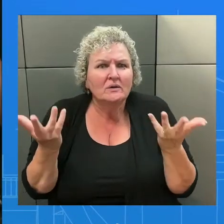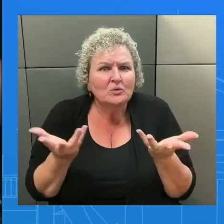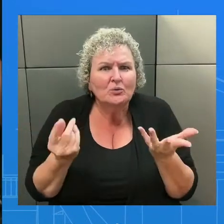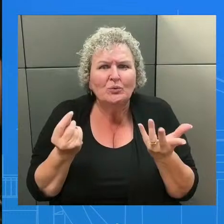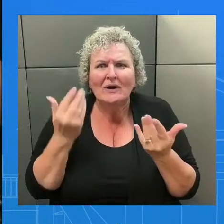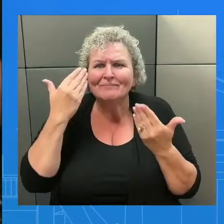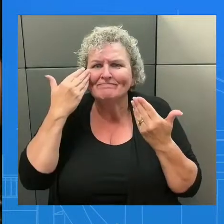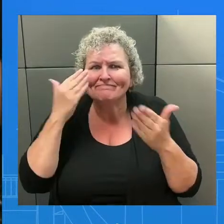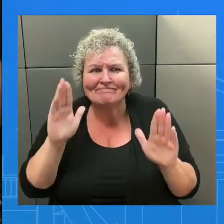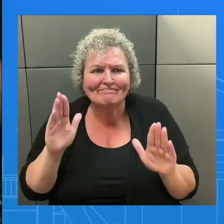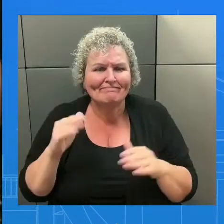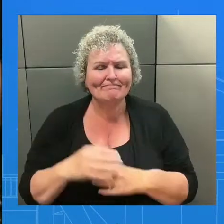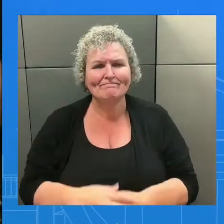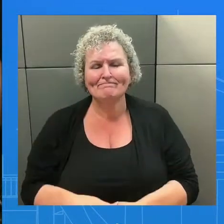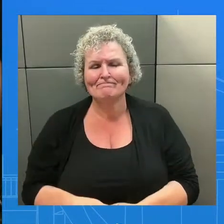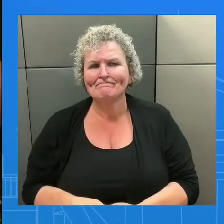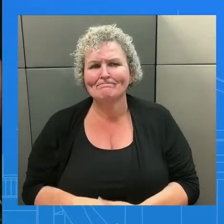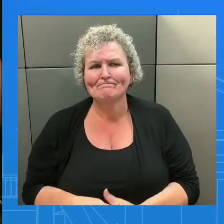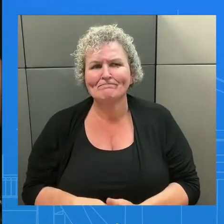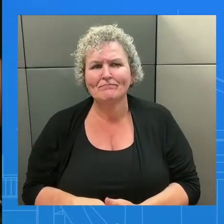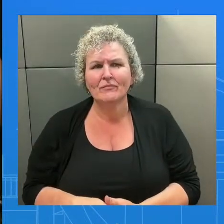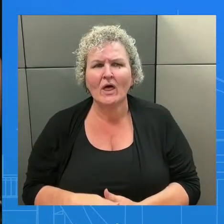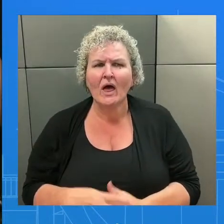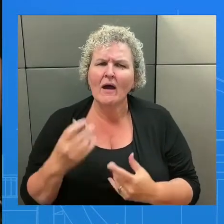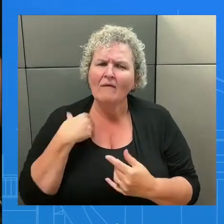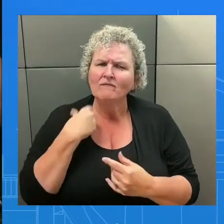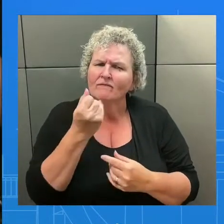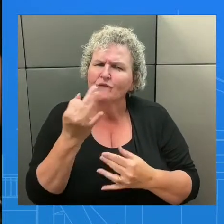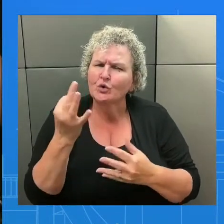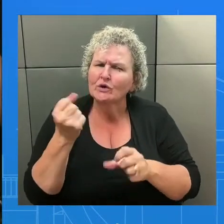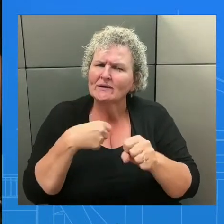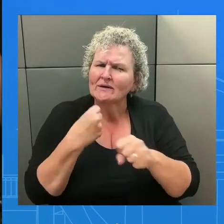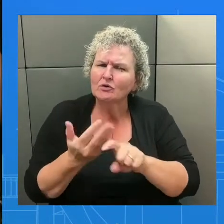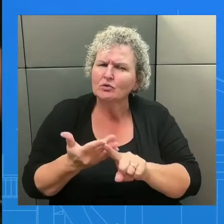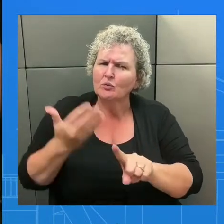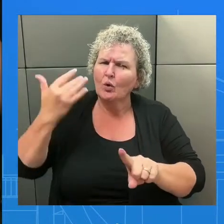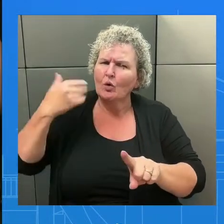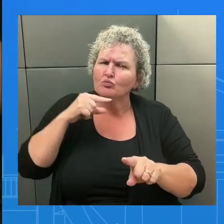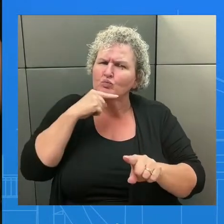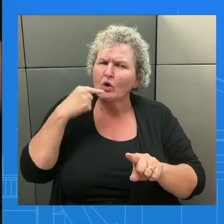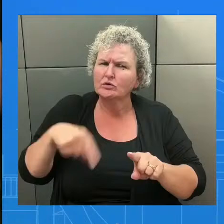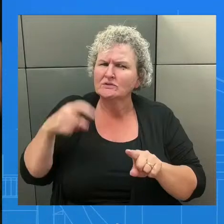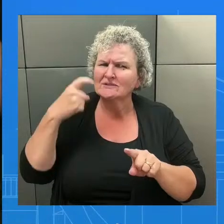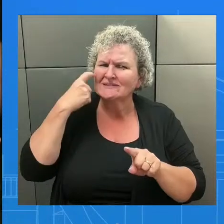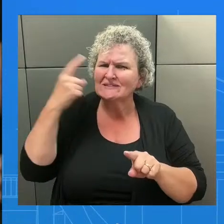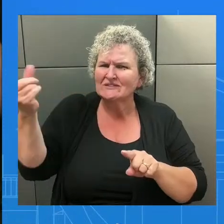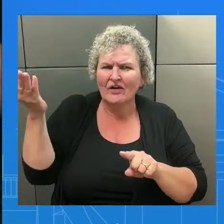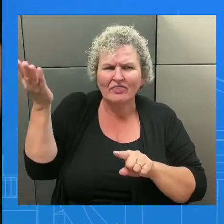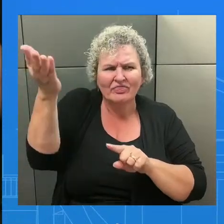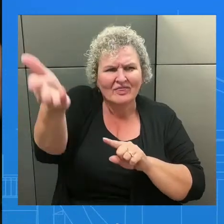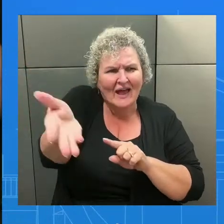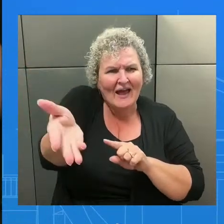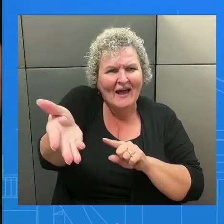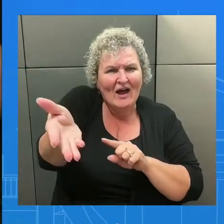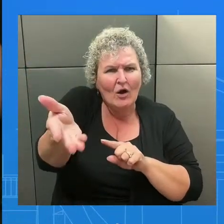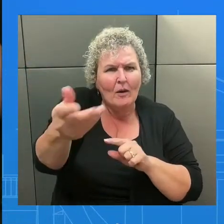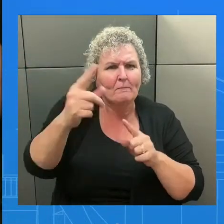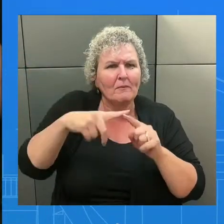The Press: -- we were -- a couple years ago, they were staged -- you had Russian troops staged on the Ukrainian border, and this administration was saying, "We don't know if they're going to go in. We don't want to impose any sanctions."